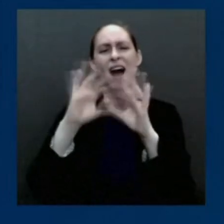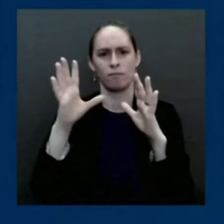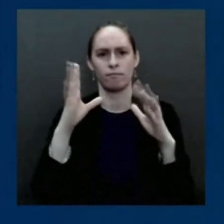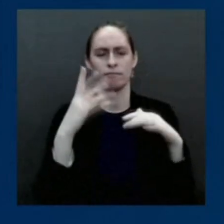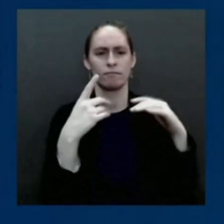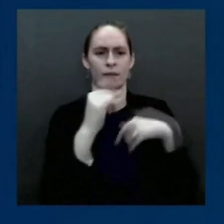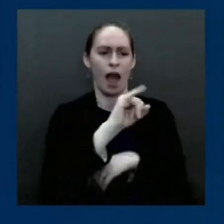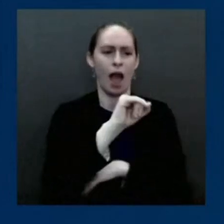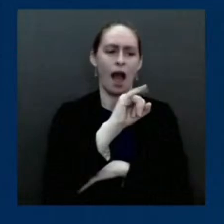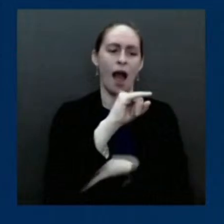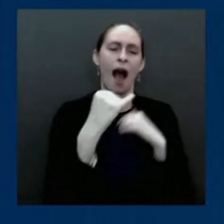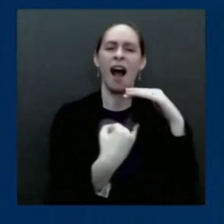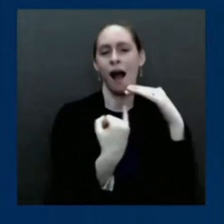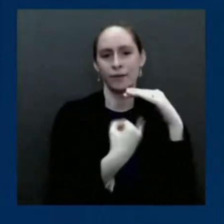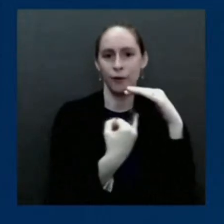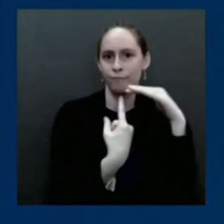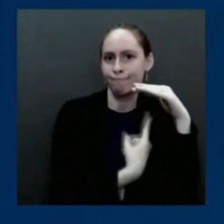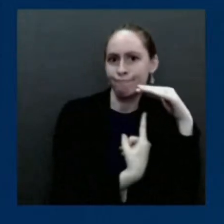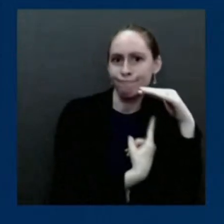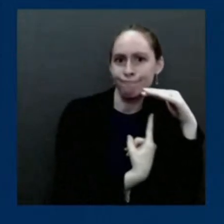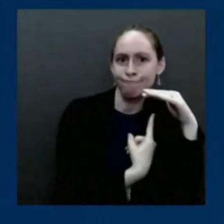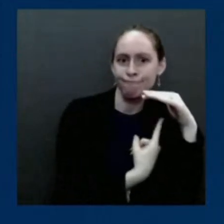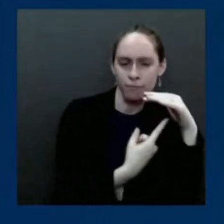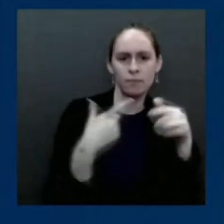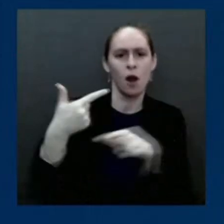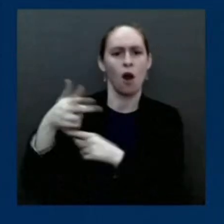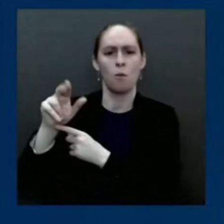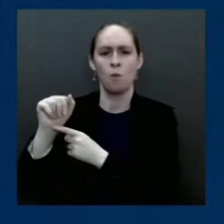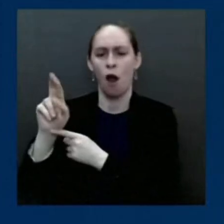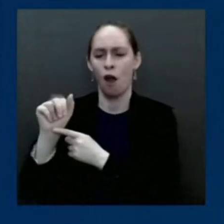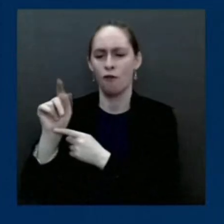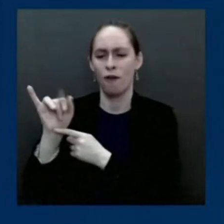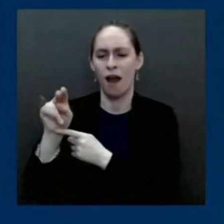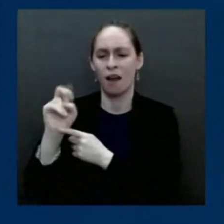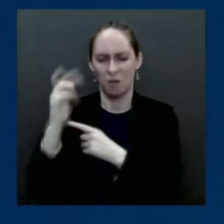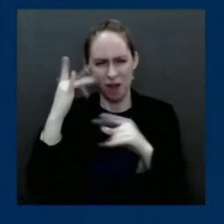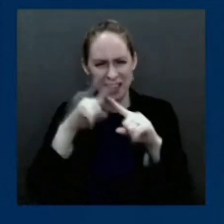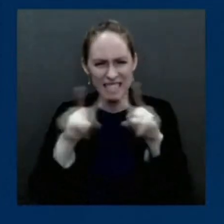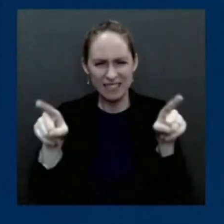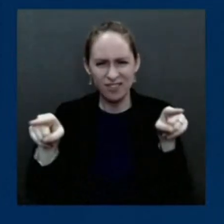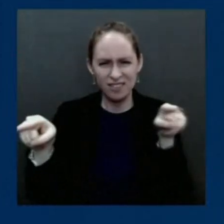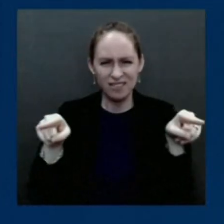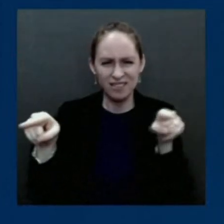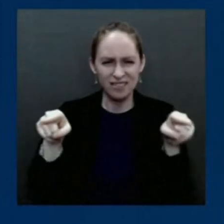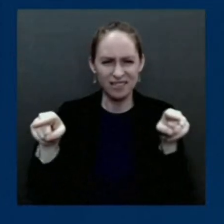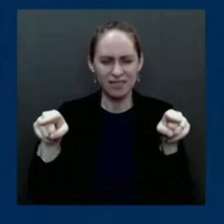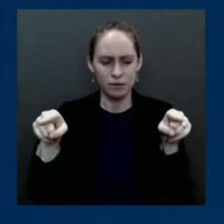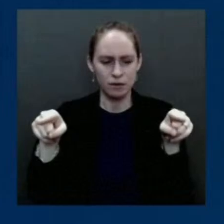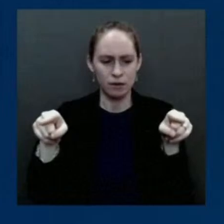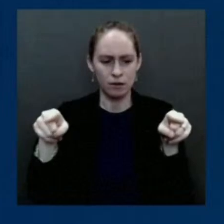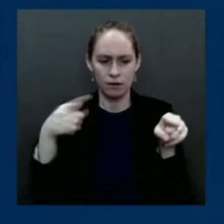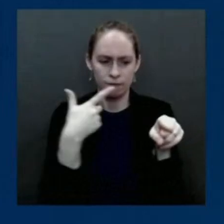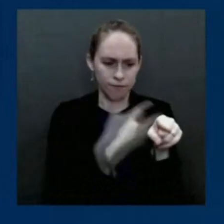WHY WAS THERNO DISTINCTION BETWEEN VACCINATED AND UNVACCINATED WITH REGARDS TO